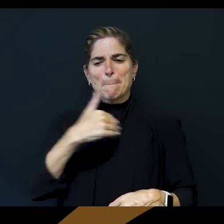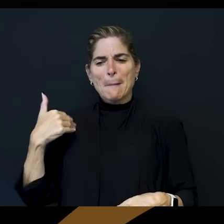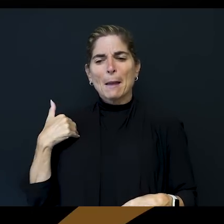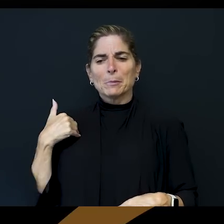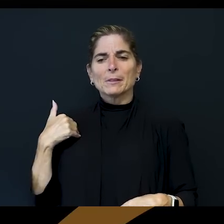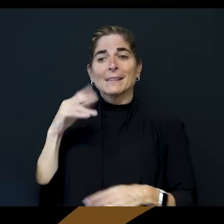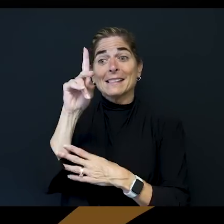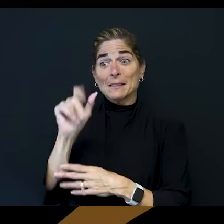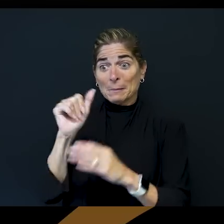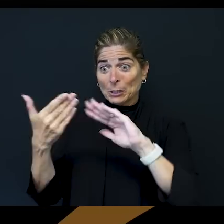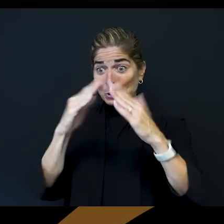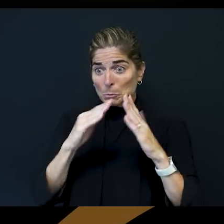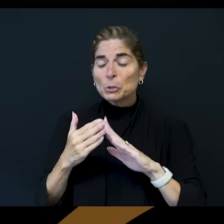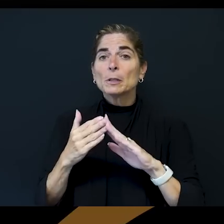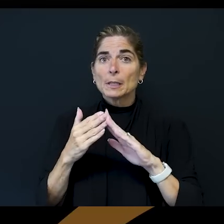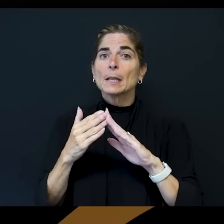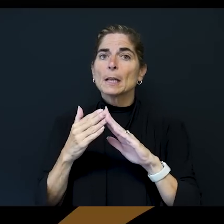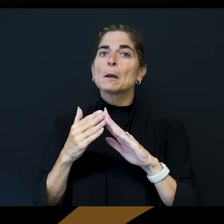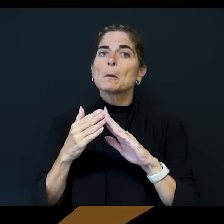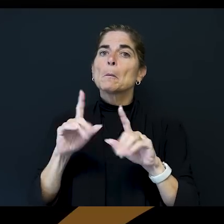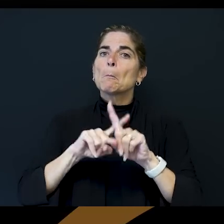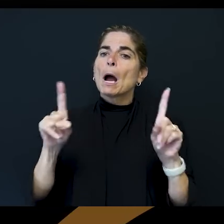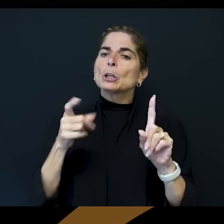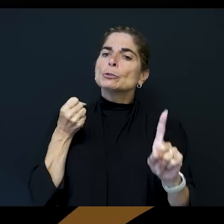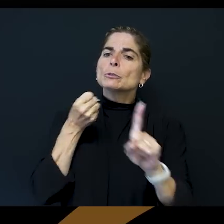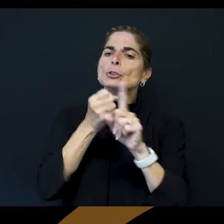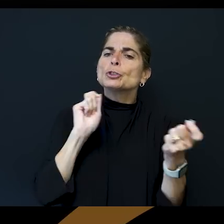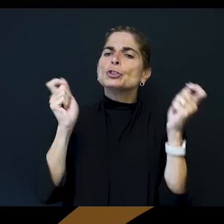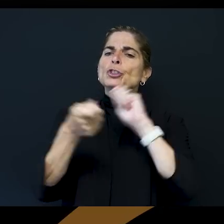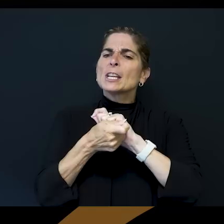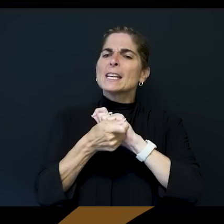and are playing a role in changing the face of contemporary culture.